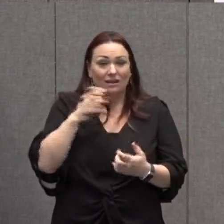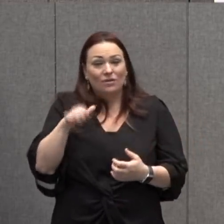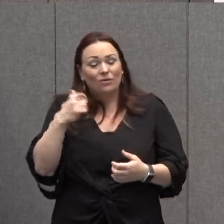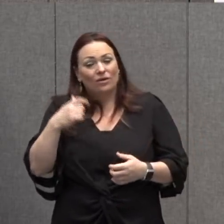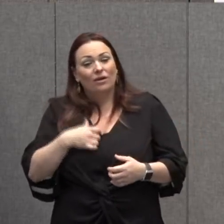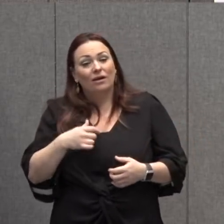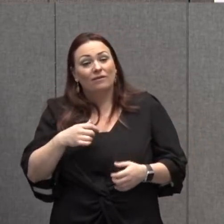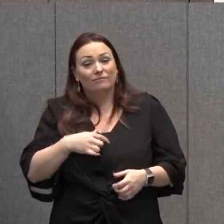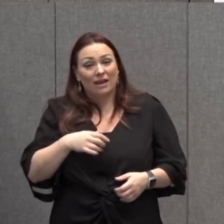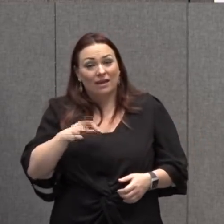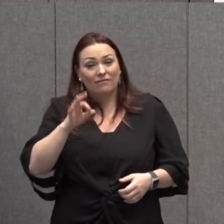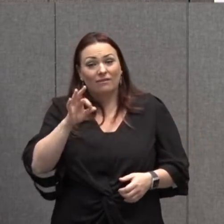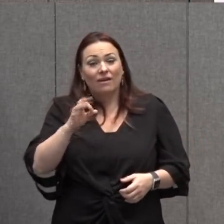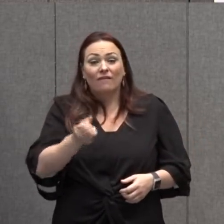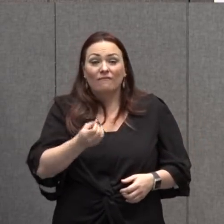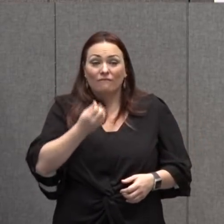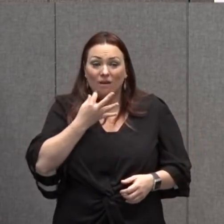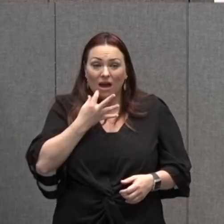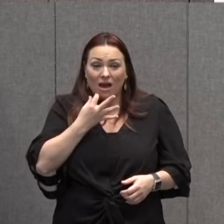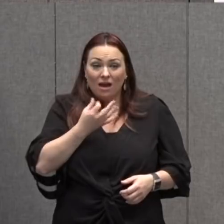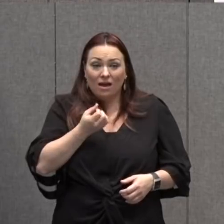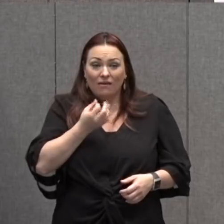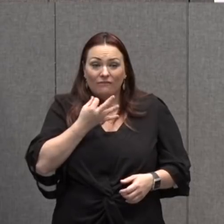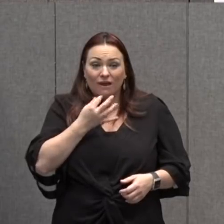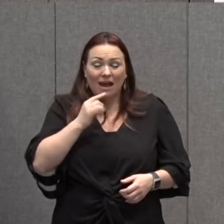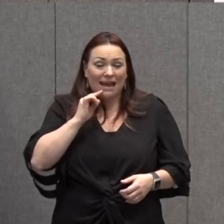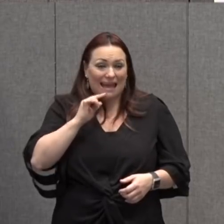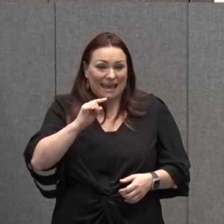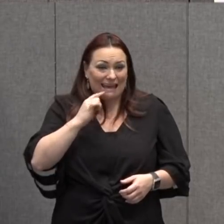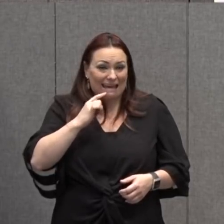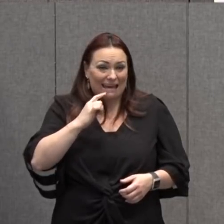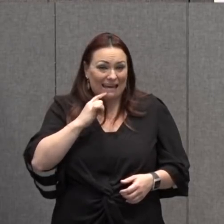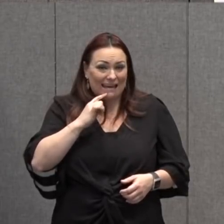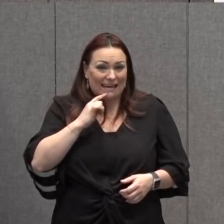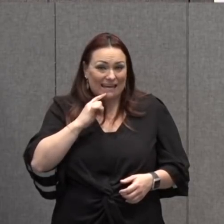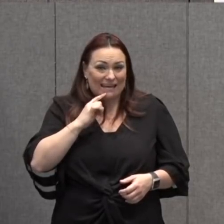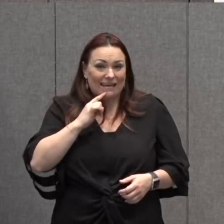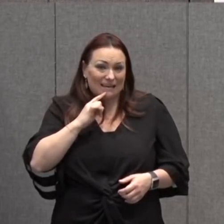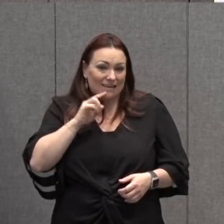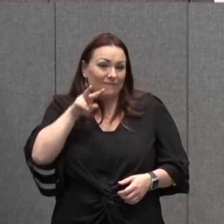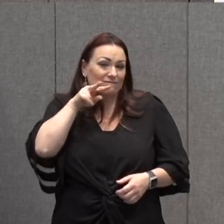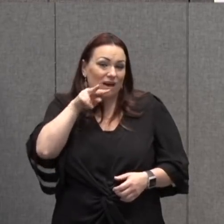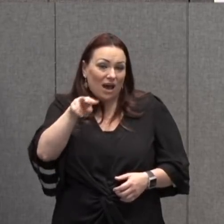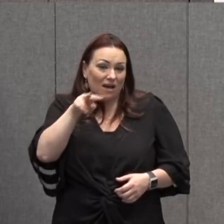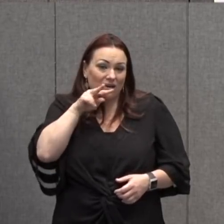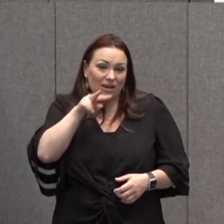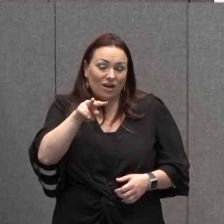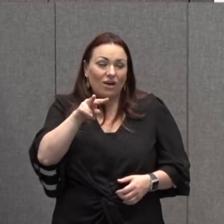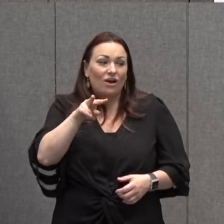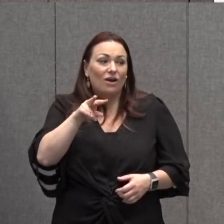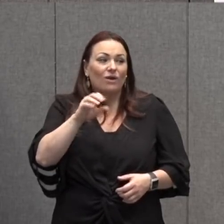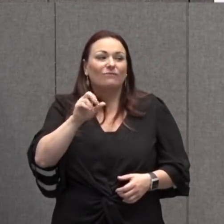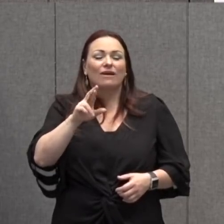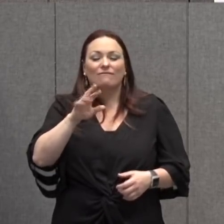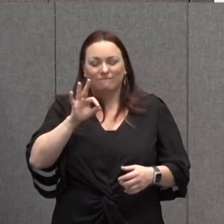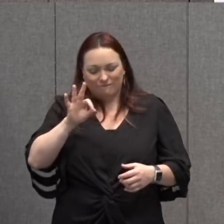Fave, fave, oh maybe it's favorite. It is. - It is, it is favorite. 'Cause this is my favorite thing to do